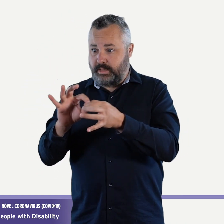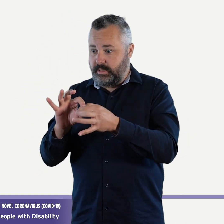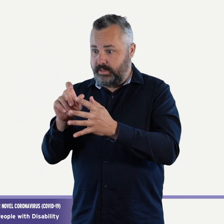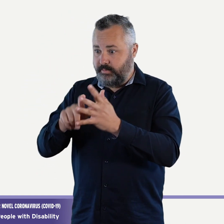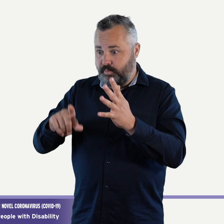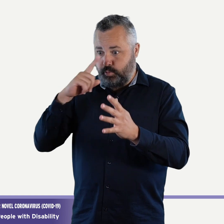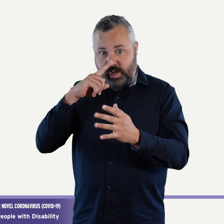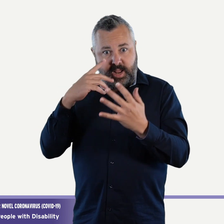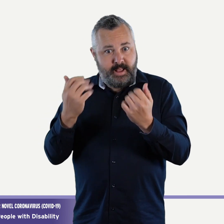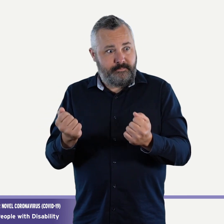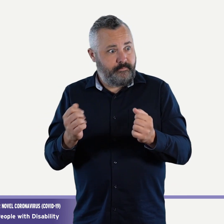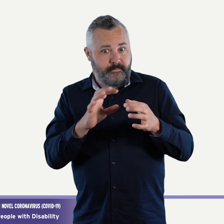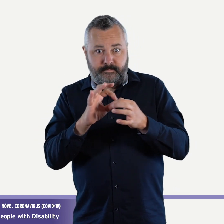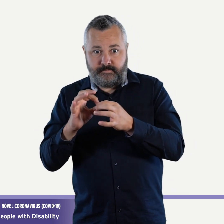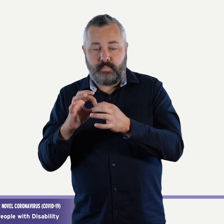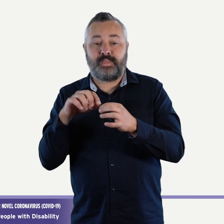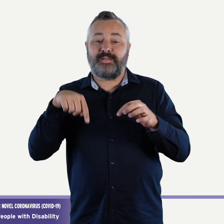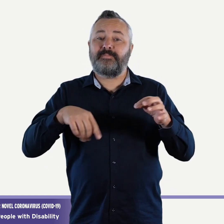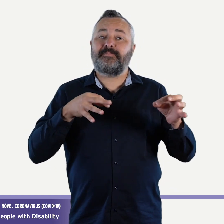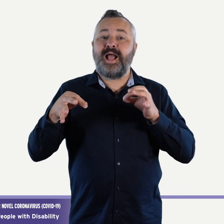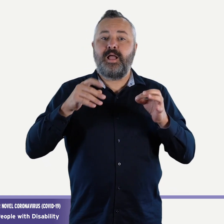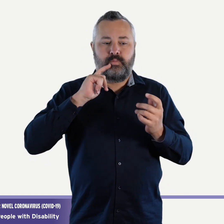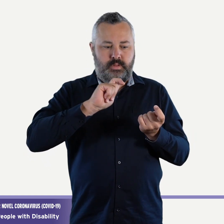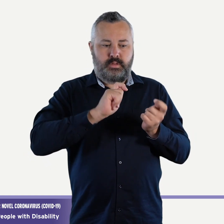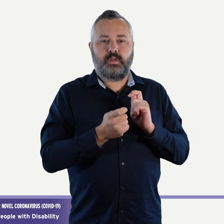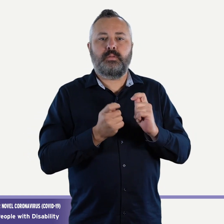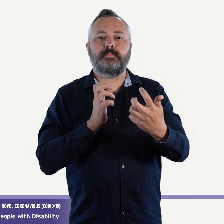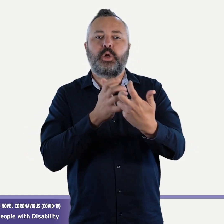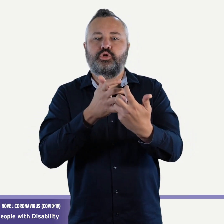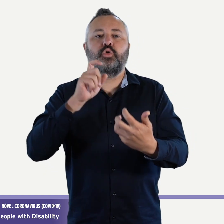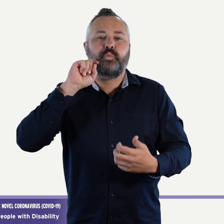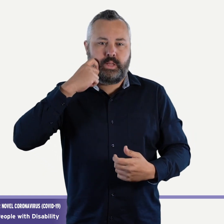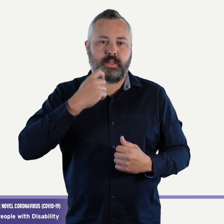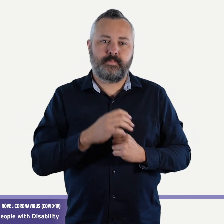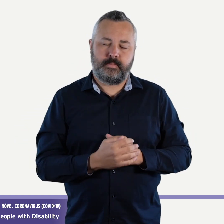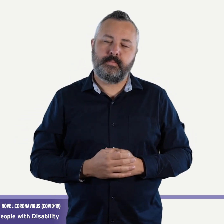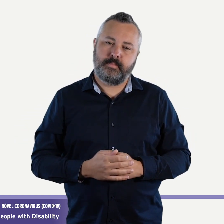particularly in relation to disability, the Plan will be updated accordingly.